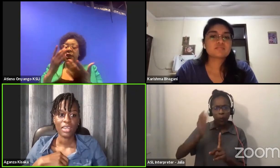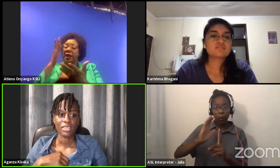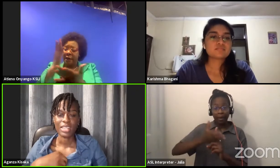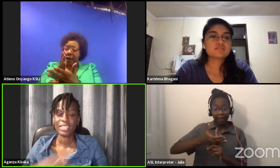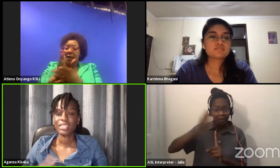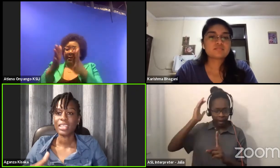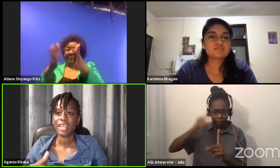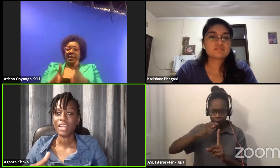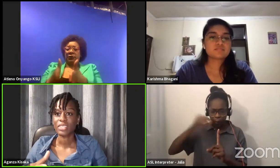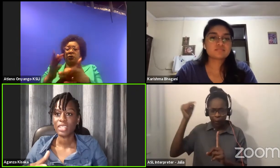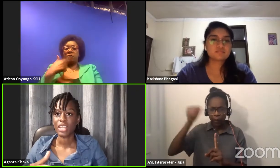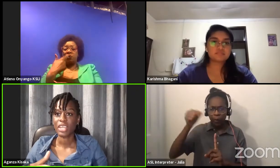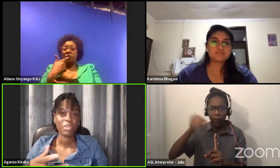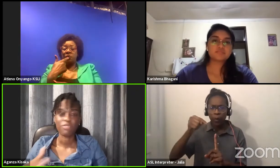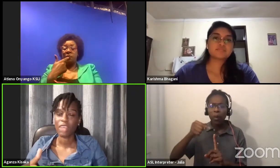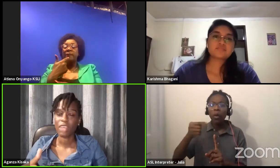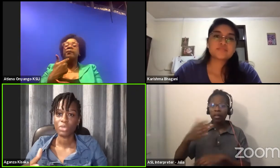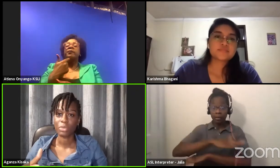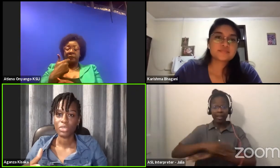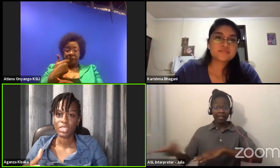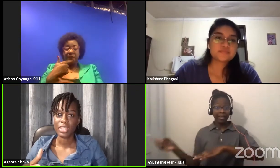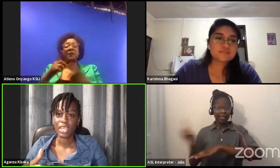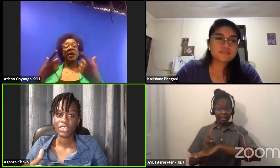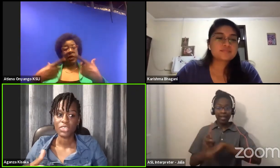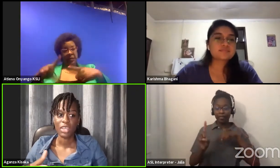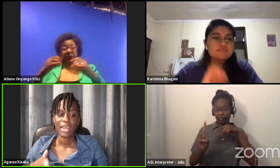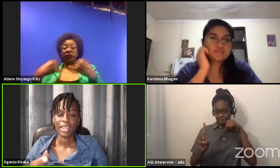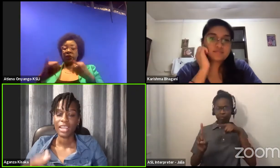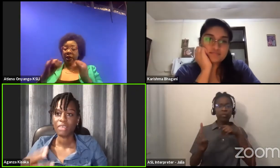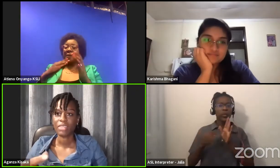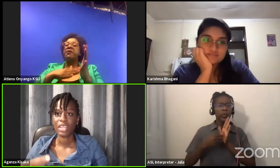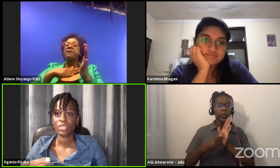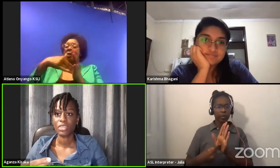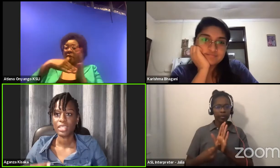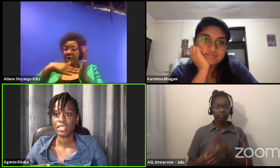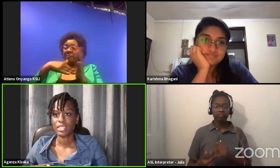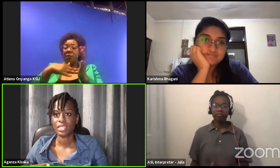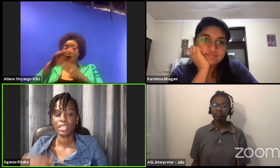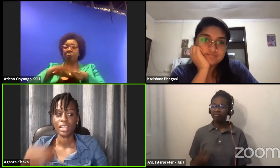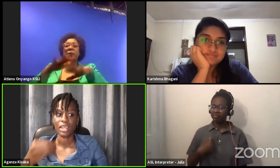And let's see that on stage, be vulnerable on stage. And I love that authenticity